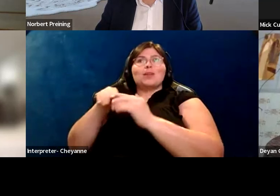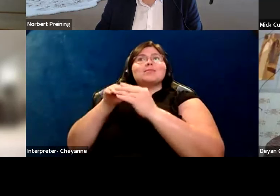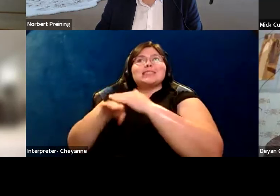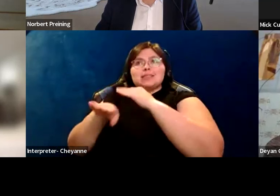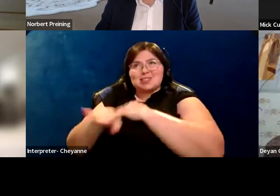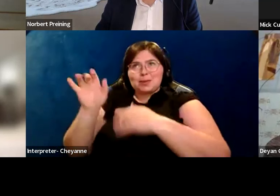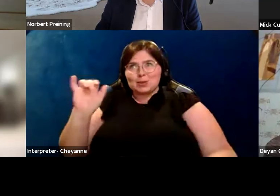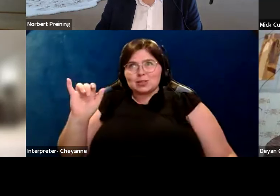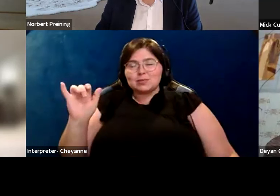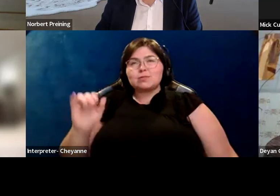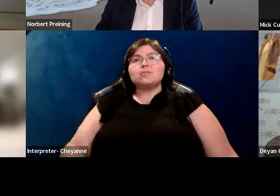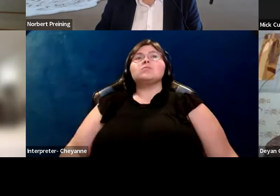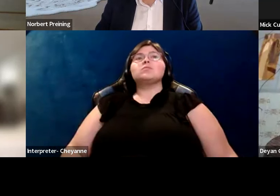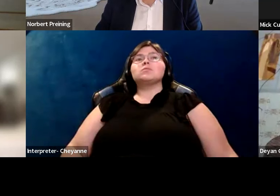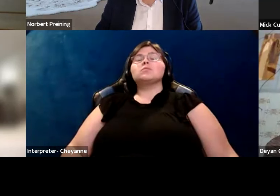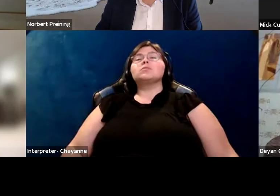But then from that point, then the browser